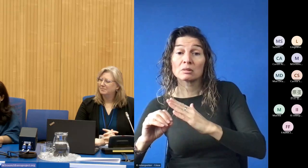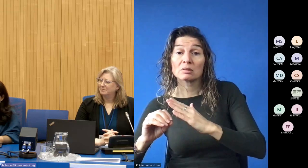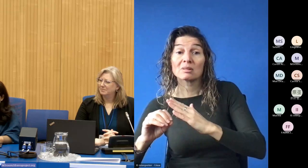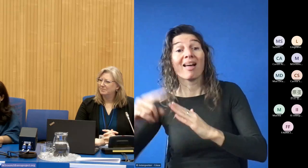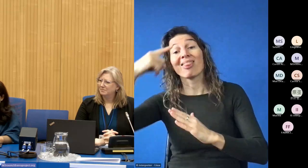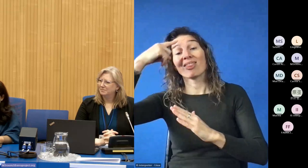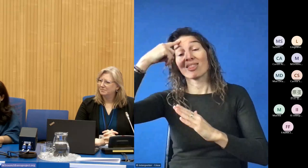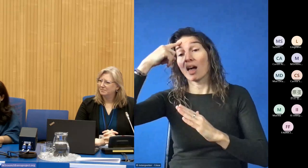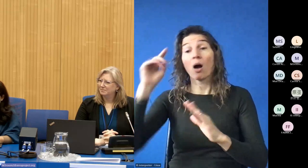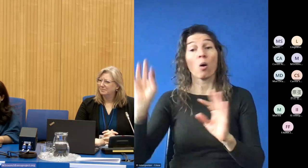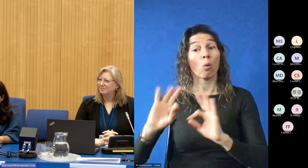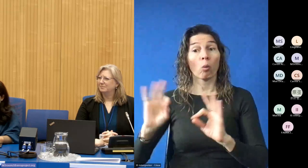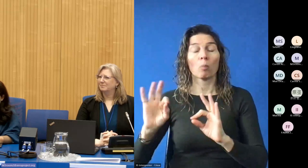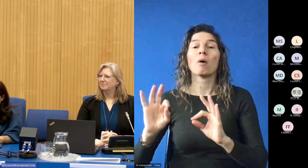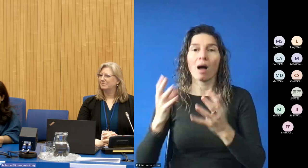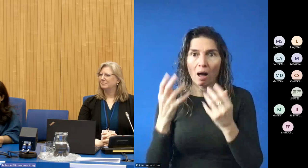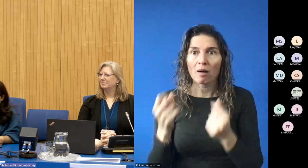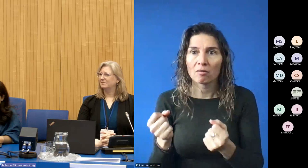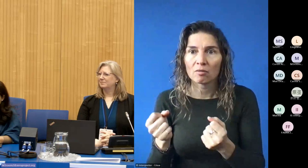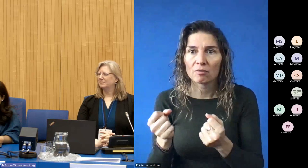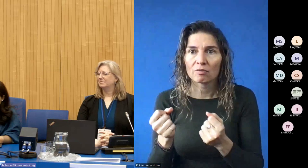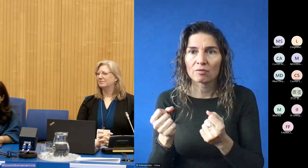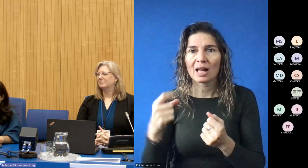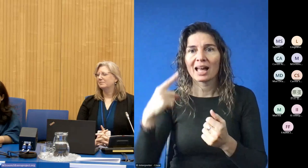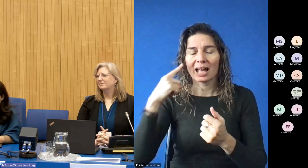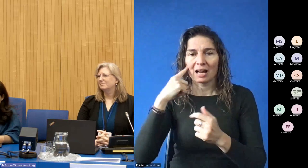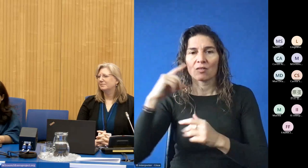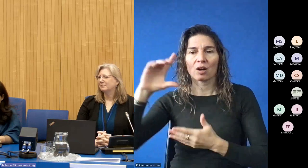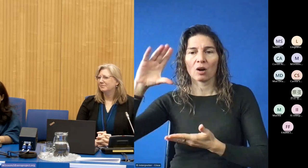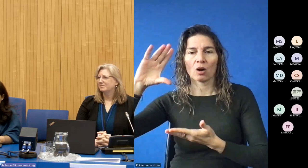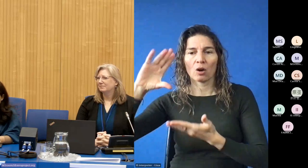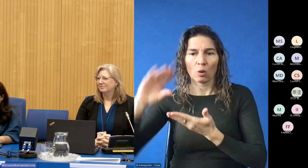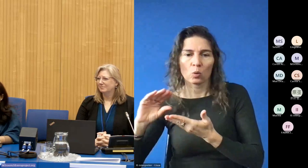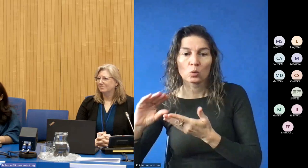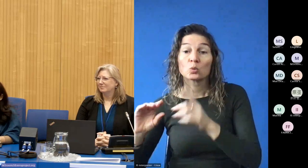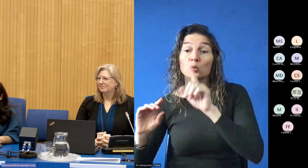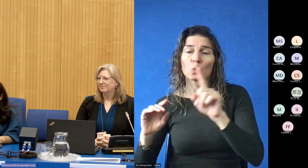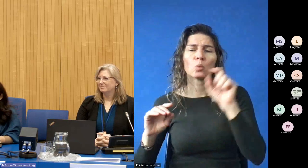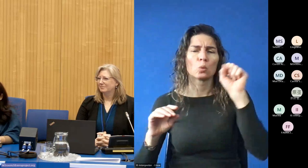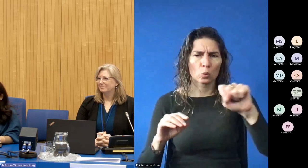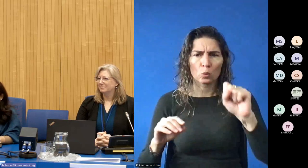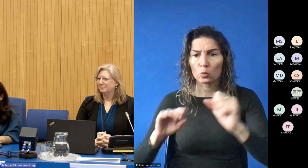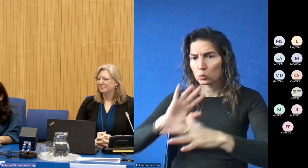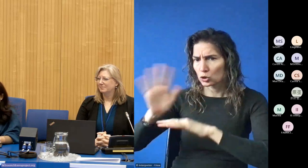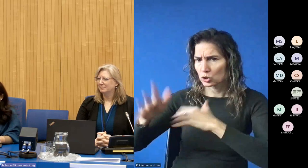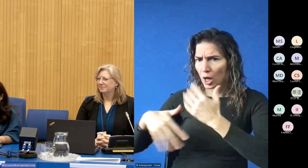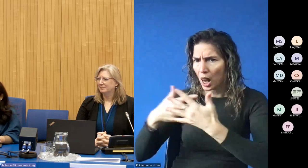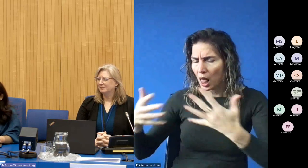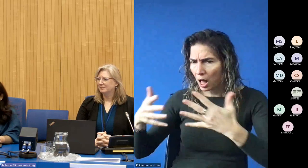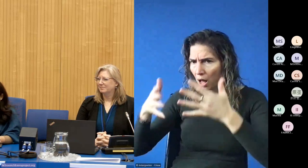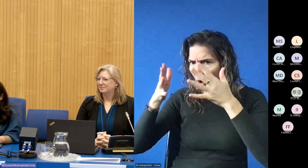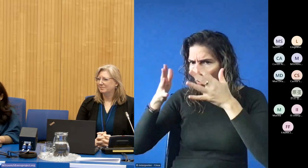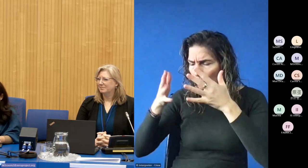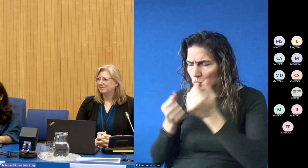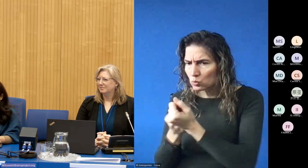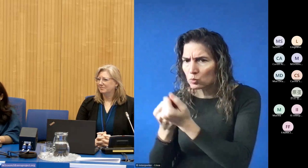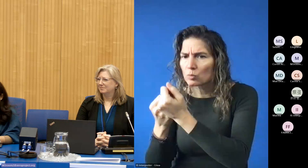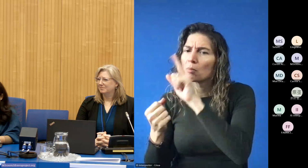I think we may be impacted from developing sign language. We can also find ways on how technology